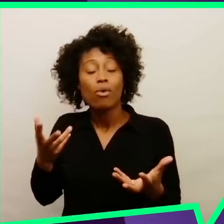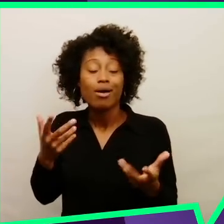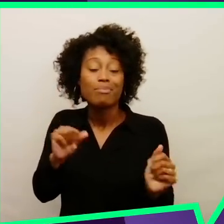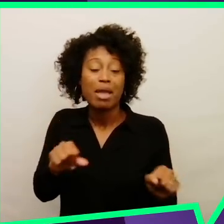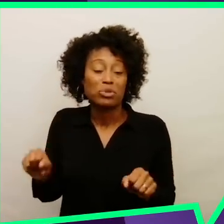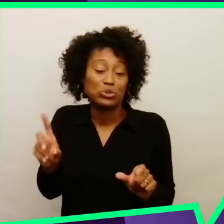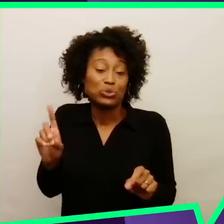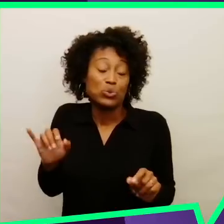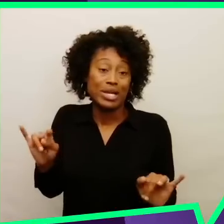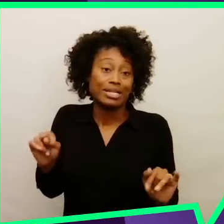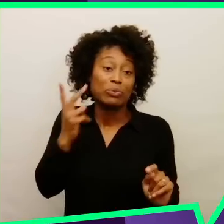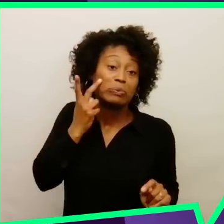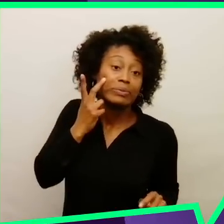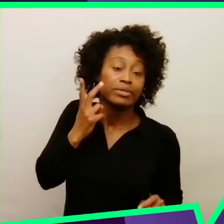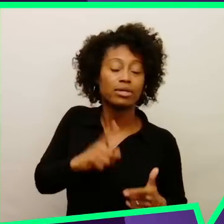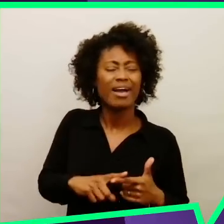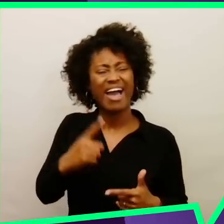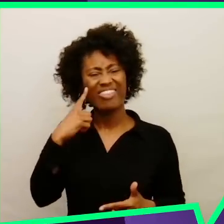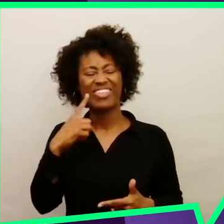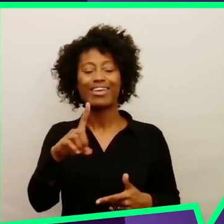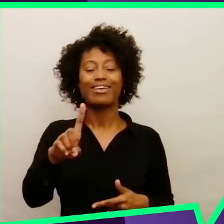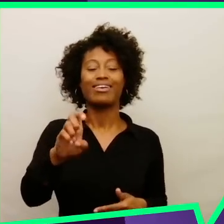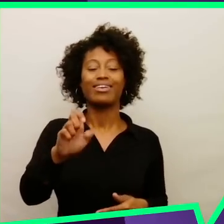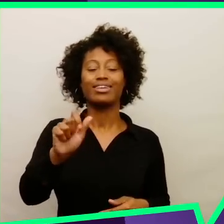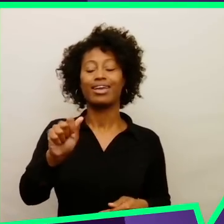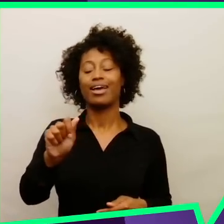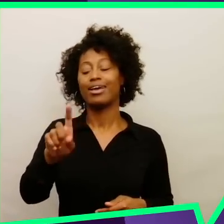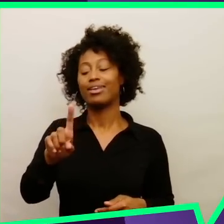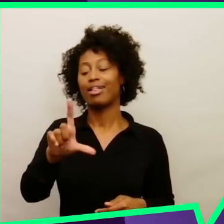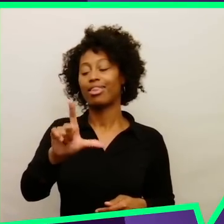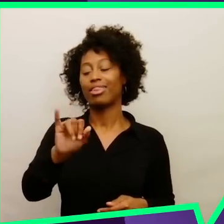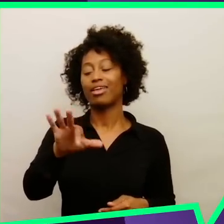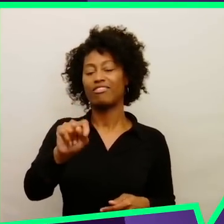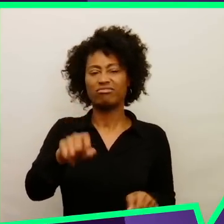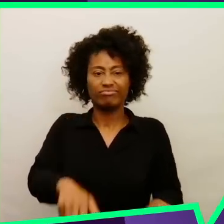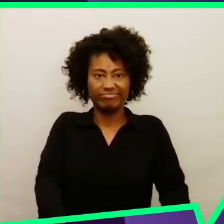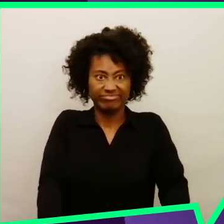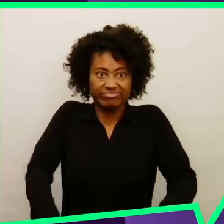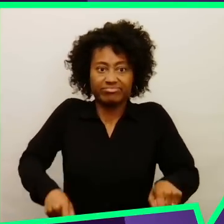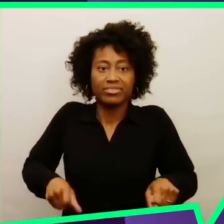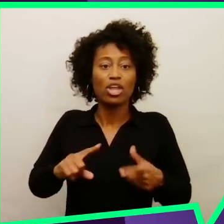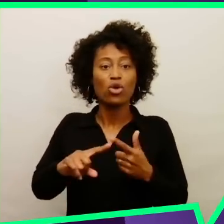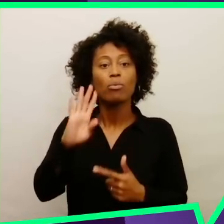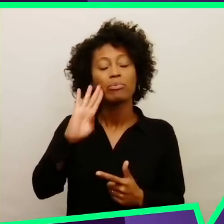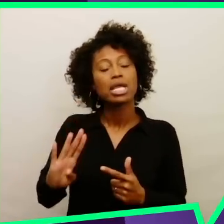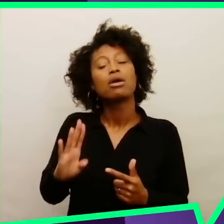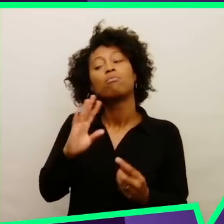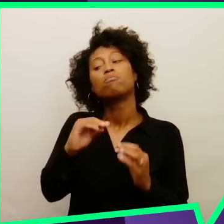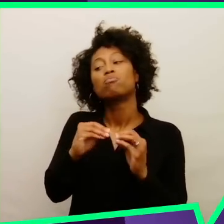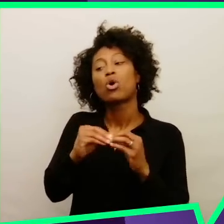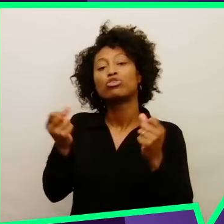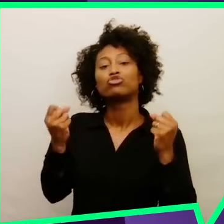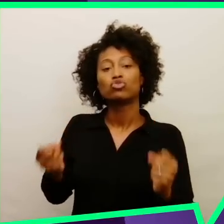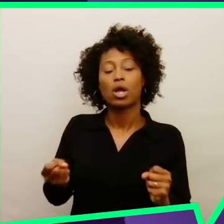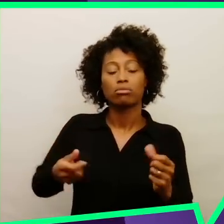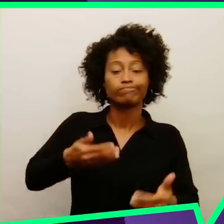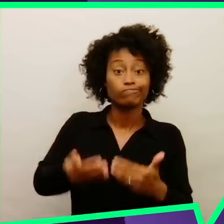Yeah, I think you can get that deadlift. And you're going to get stronger week by week. And by the time you get to the regionals,